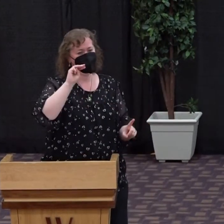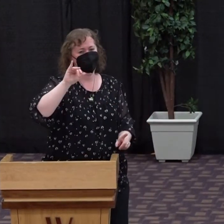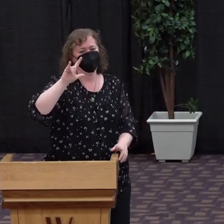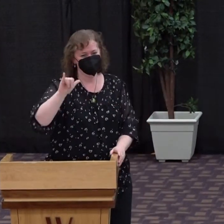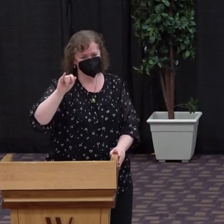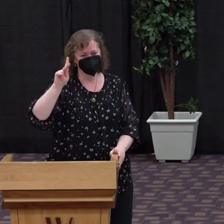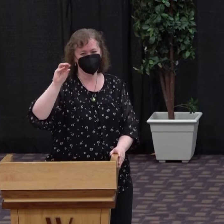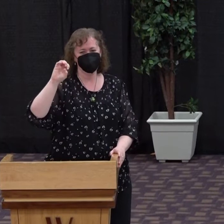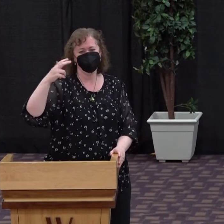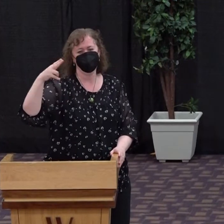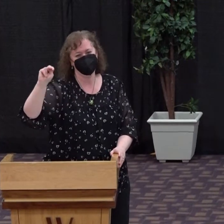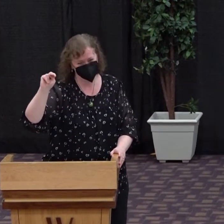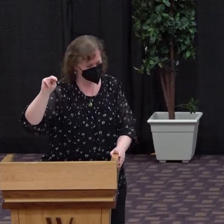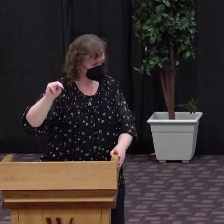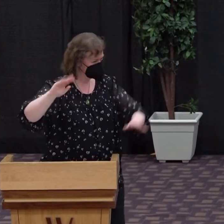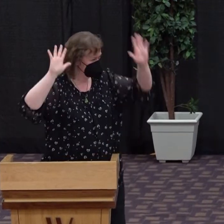And this student is Emily Koehn.